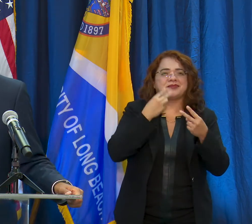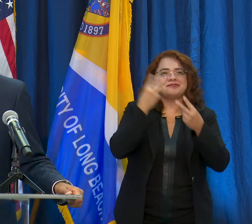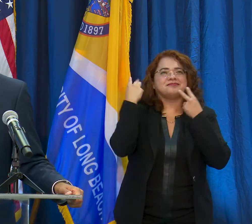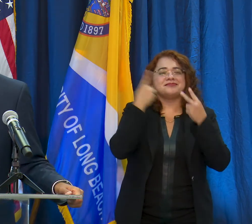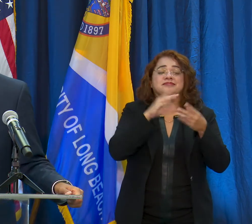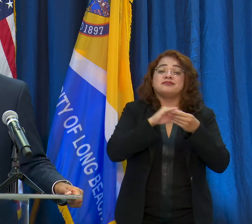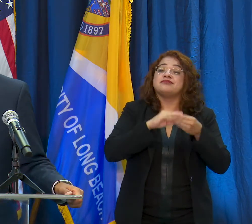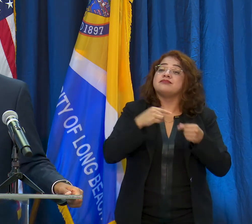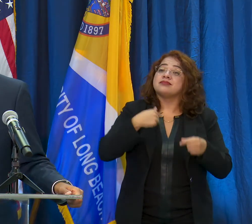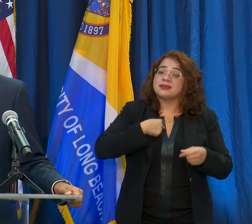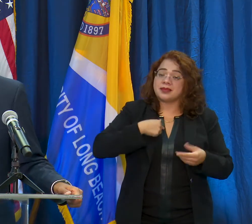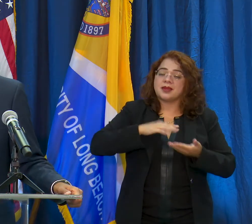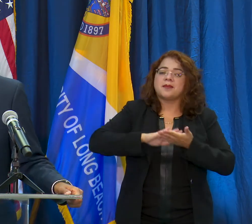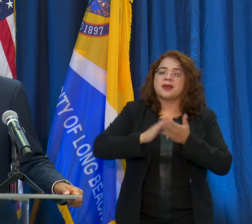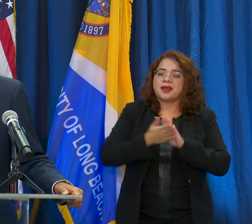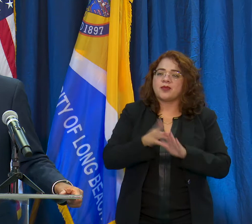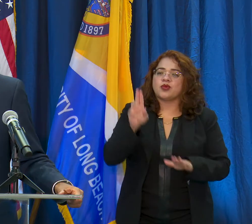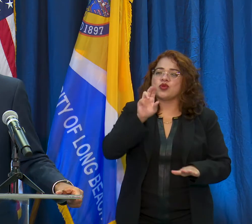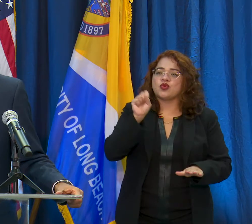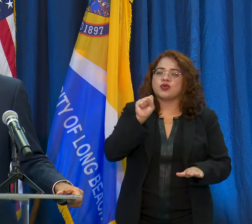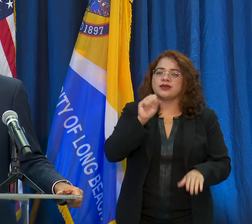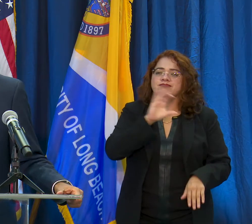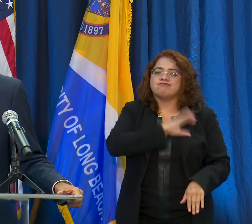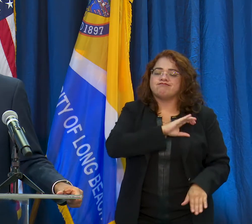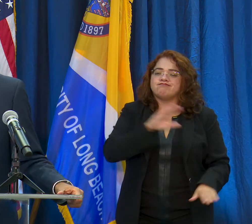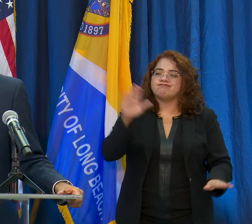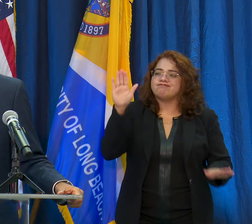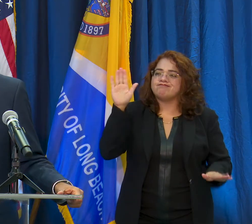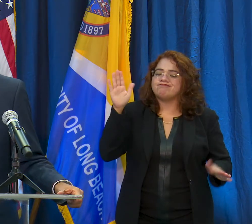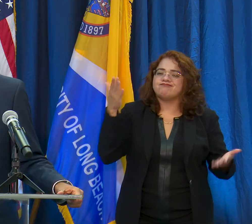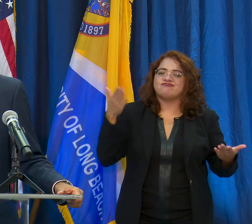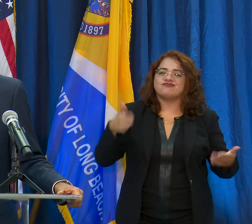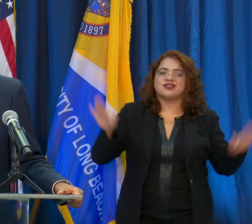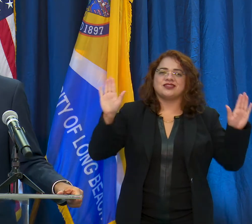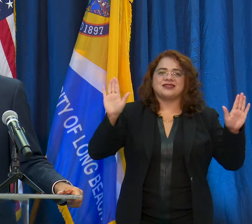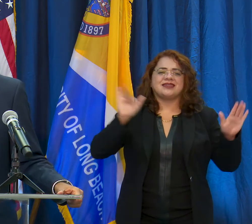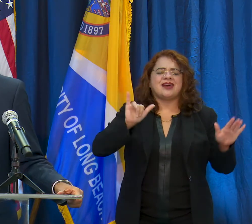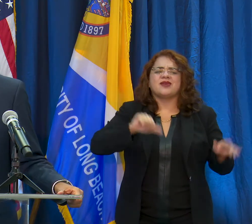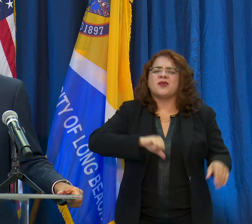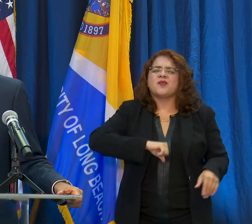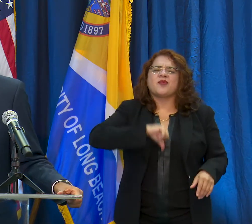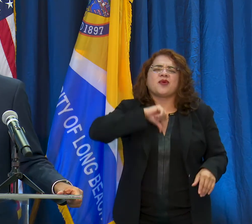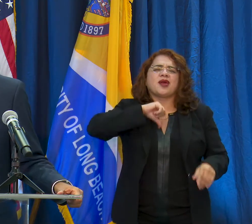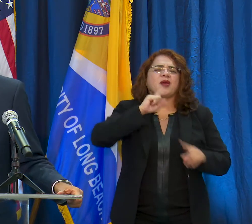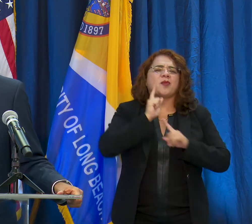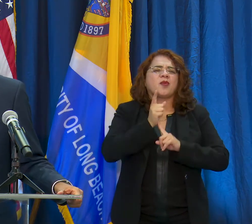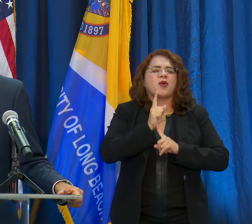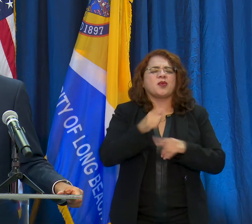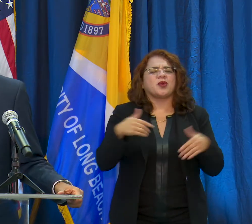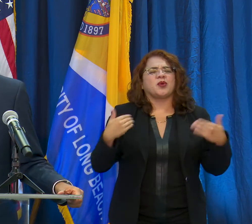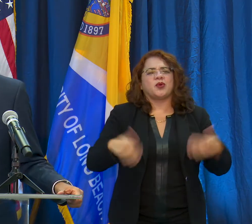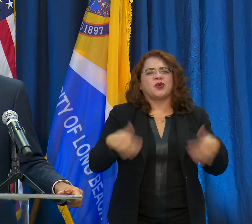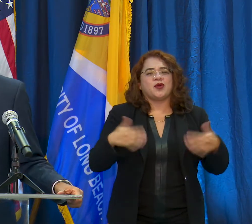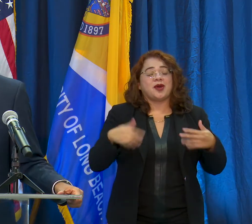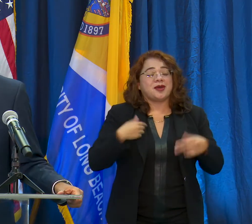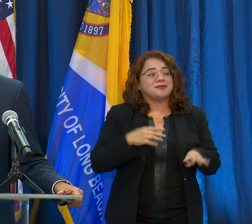is that she became a US citizen. It was one of the proudest days of her life, and certainly for all of us to see her. One thing